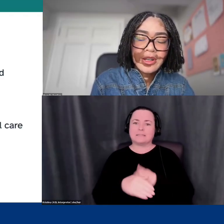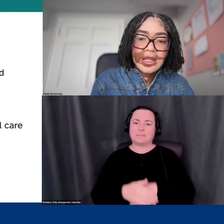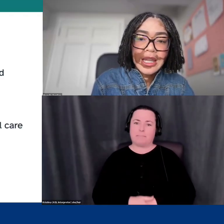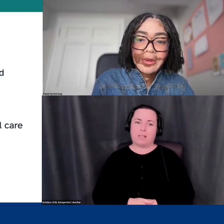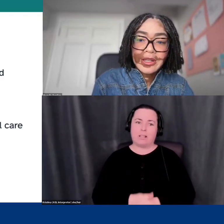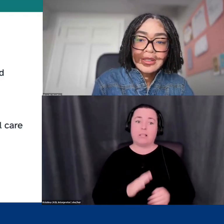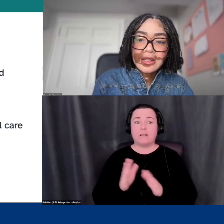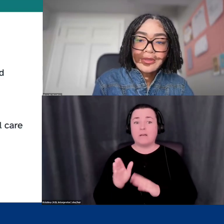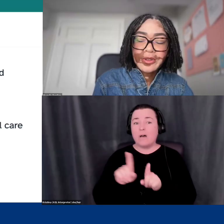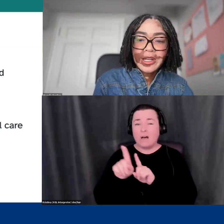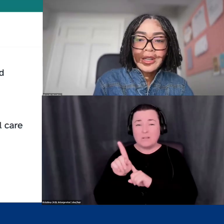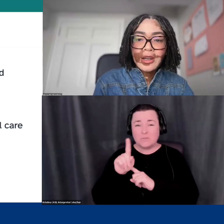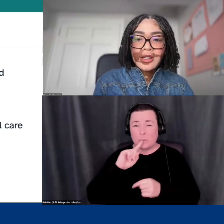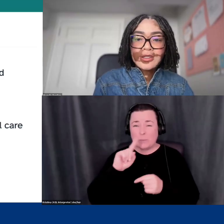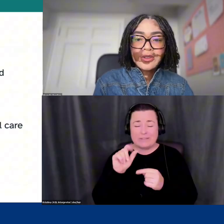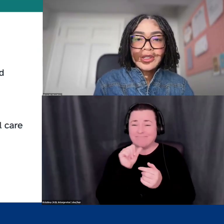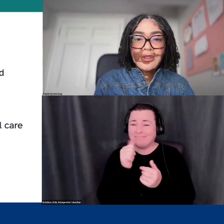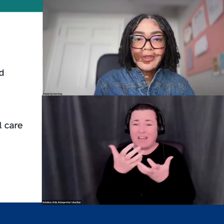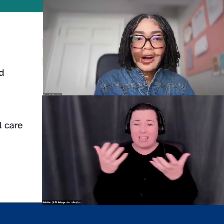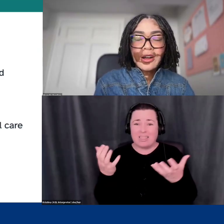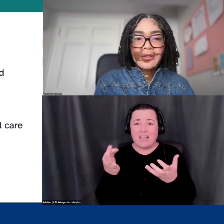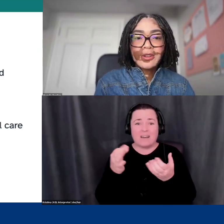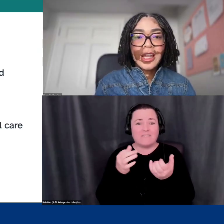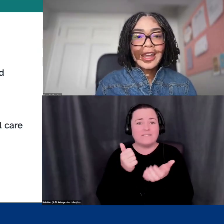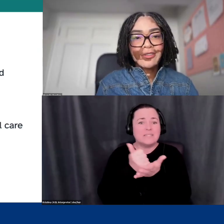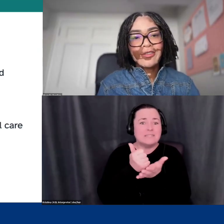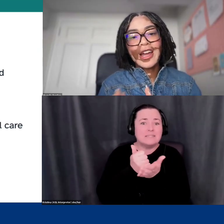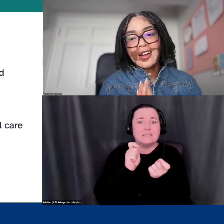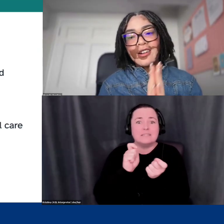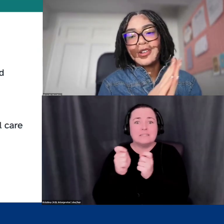during labor and delivery So the default lay flat on